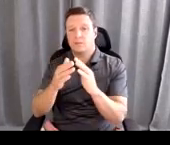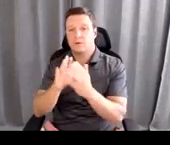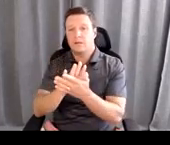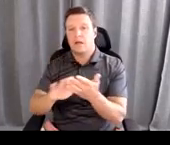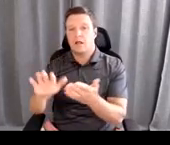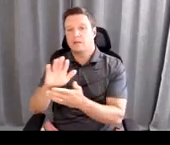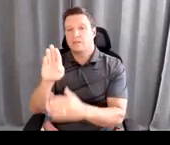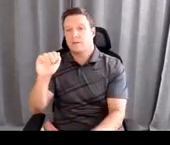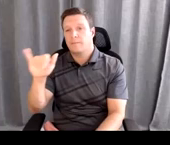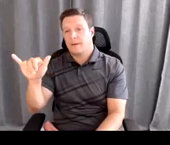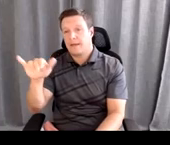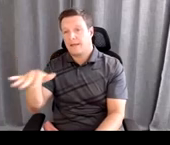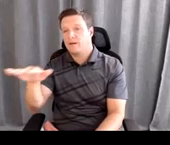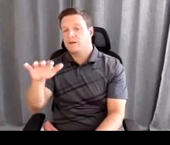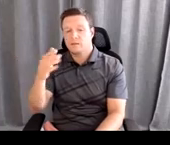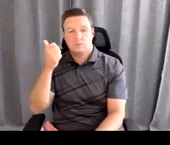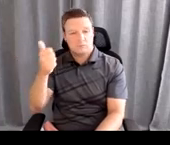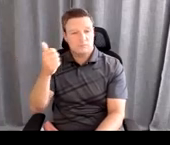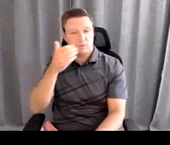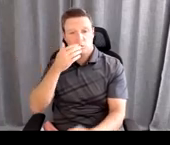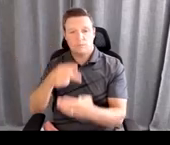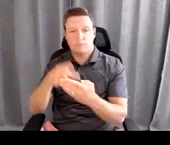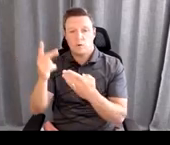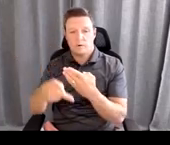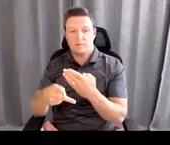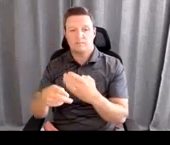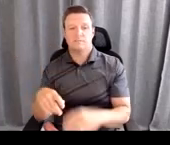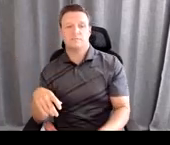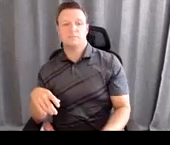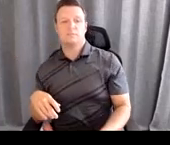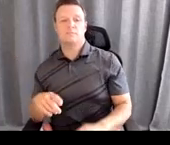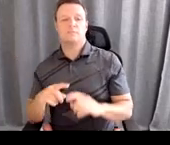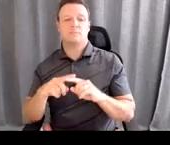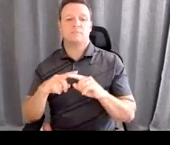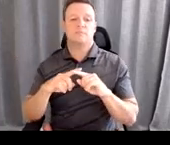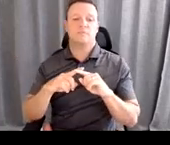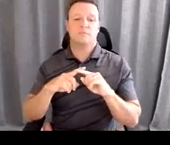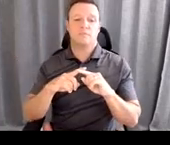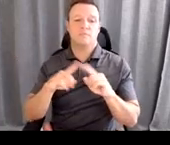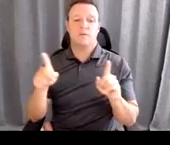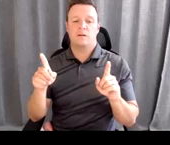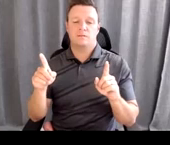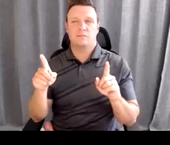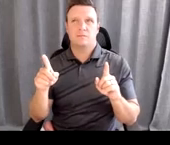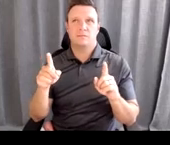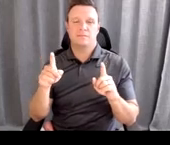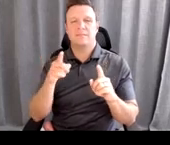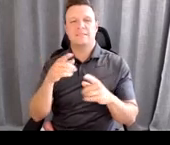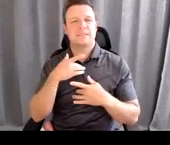but generally, part of the reason why these traditional programs are problematic is because of this